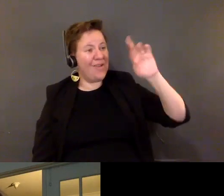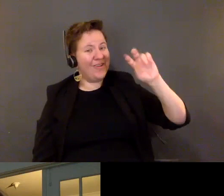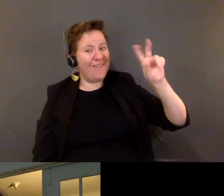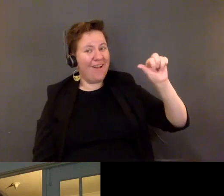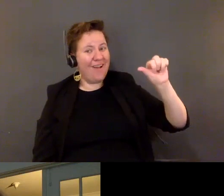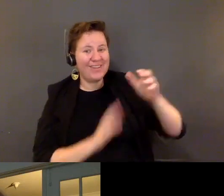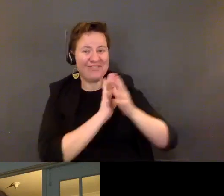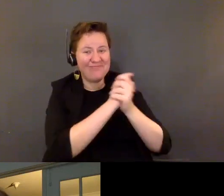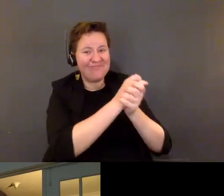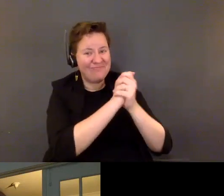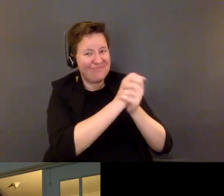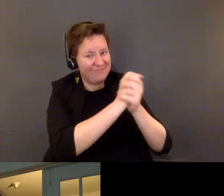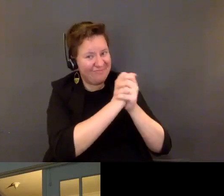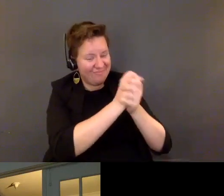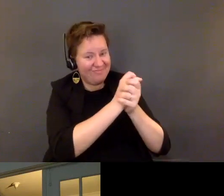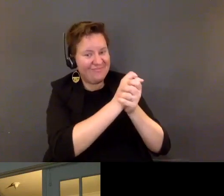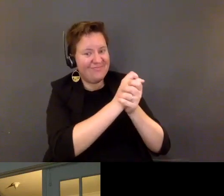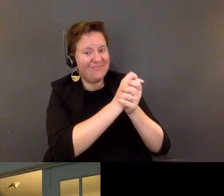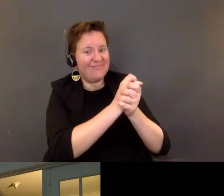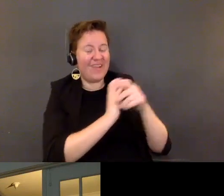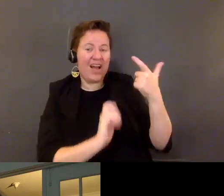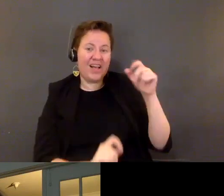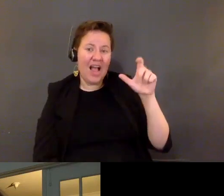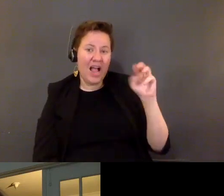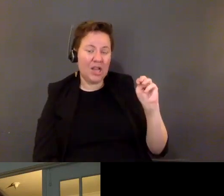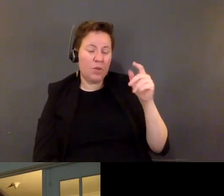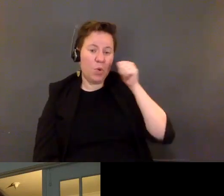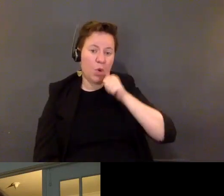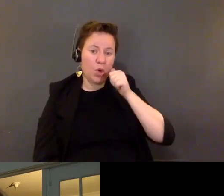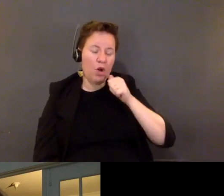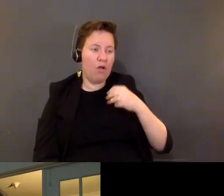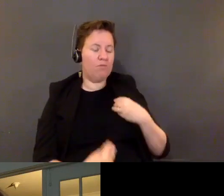your achievement gollum girl evoked so much and it struck me that writing a memoir as